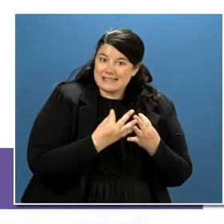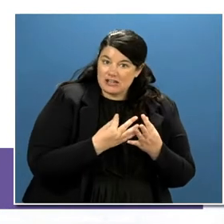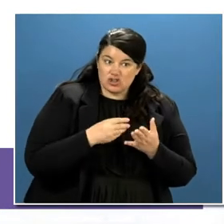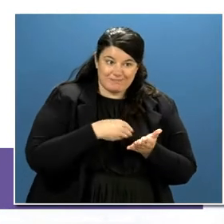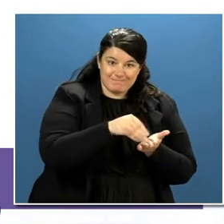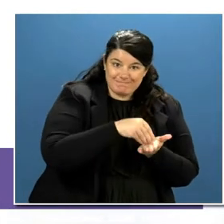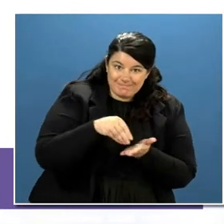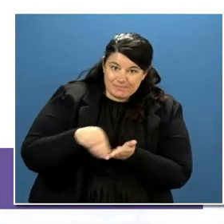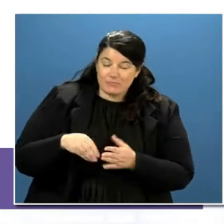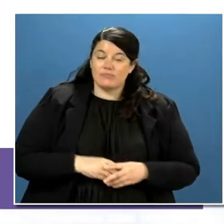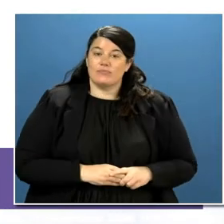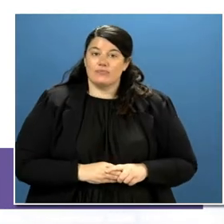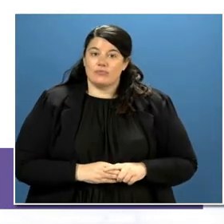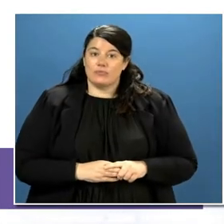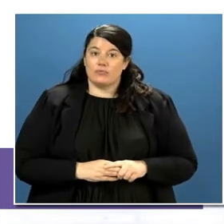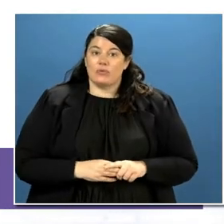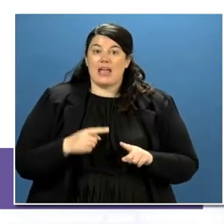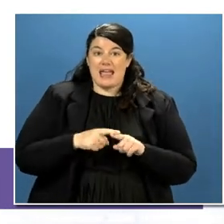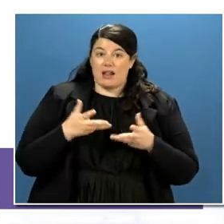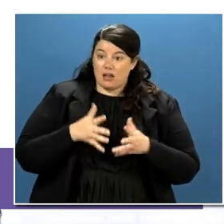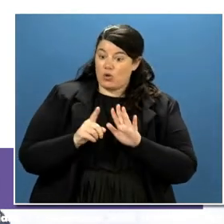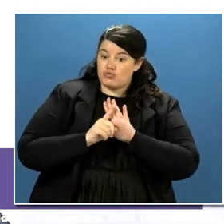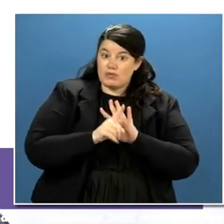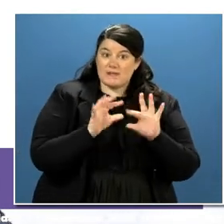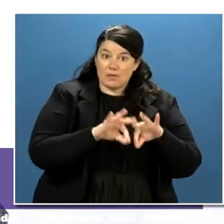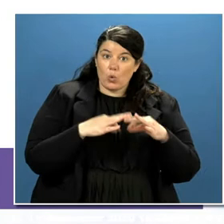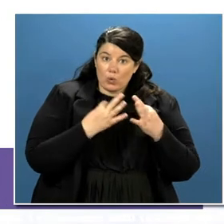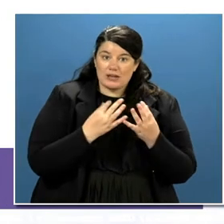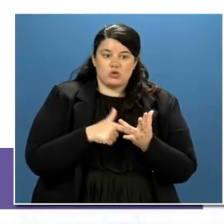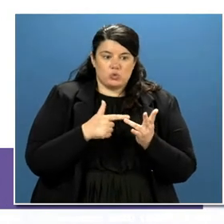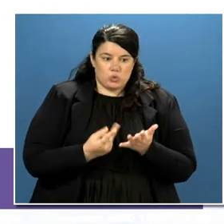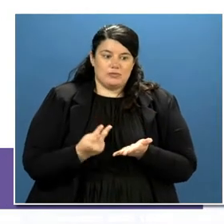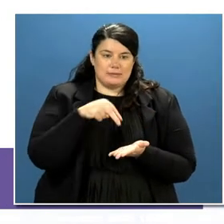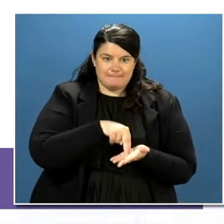enabling a representative organisation to have standing to bring the claim on